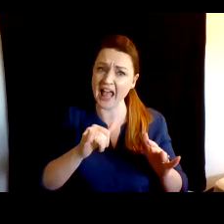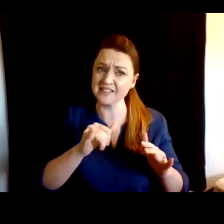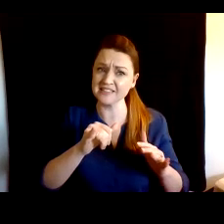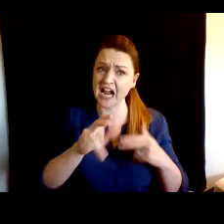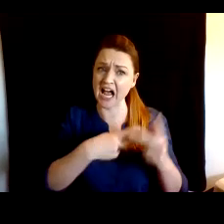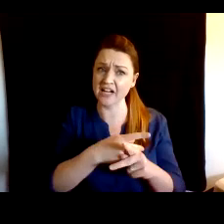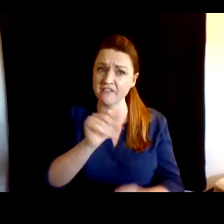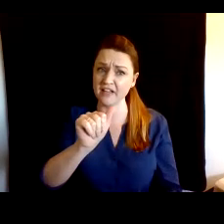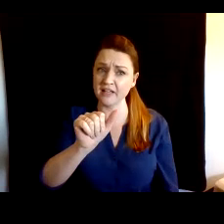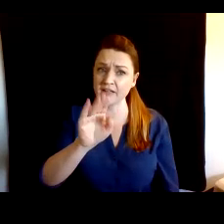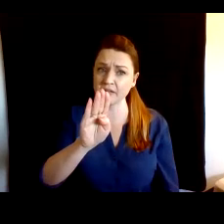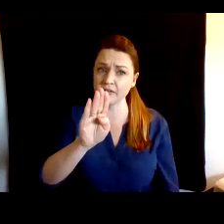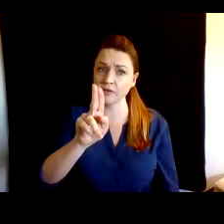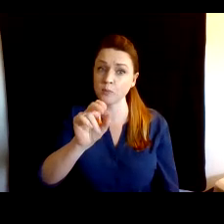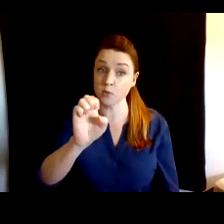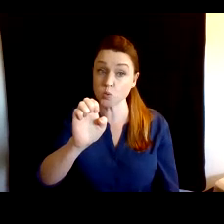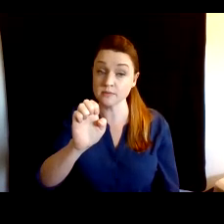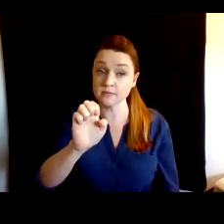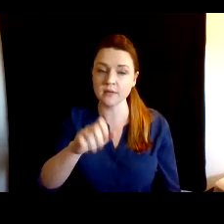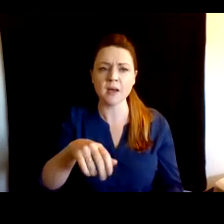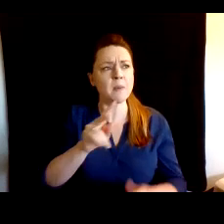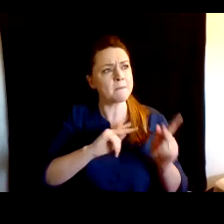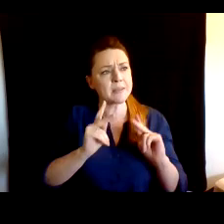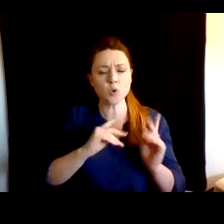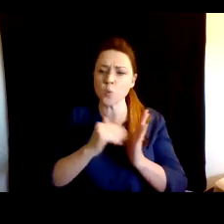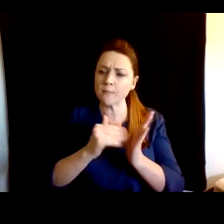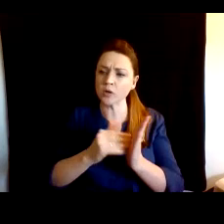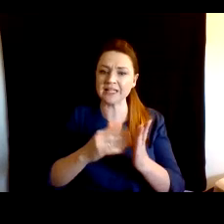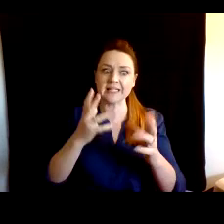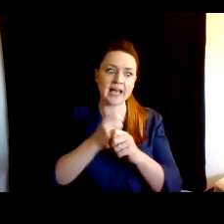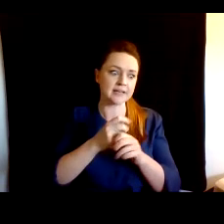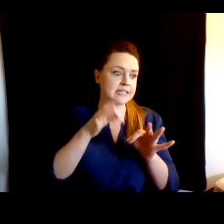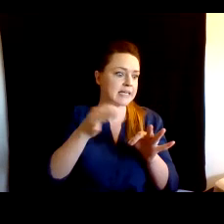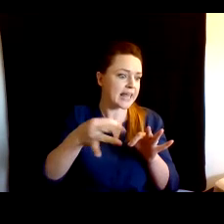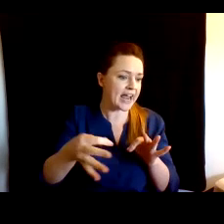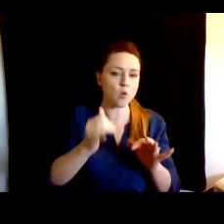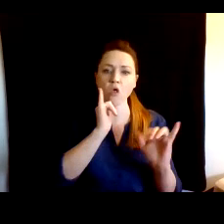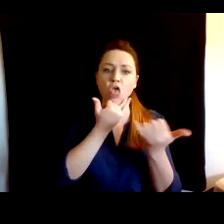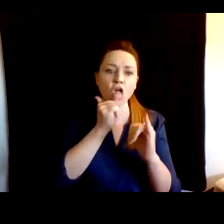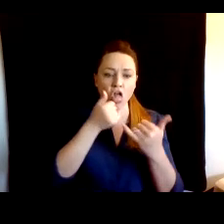with developmental disabilities repeatedly receive delayed or distorted information during disasters,